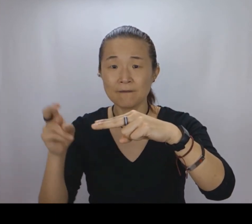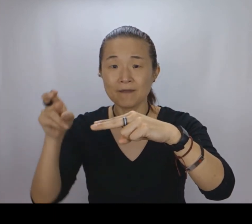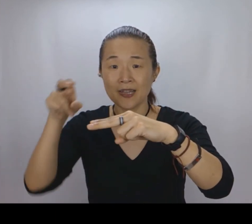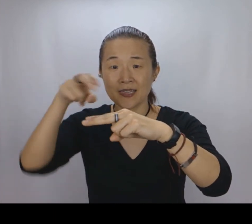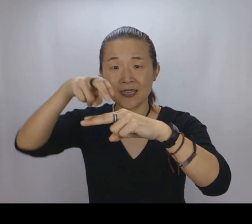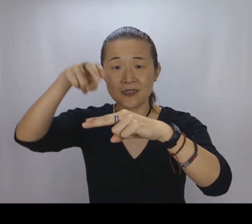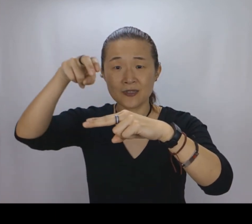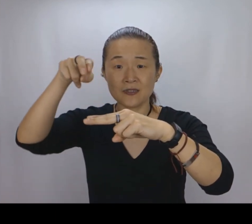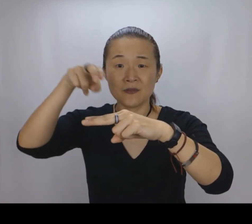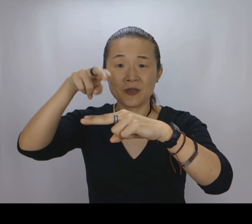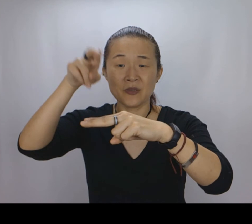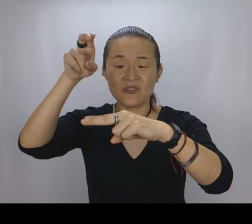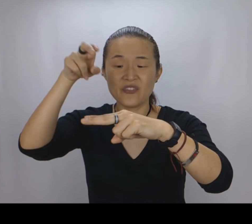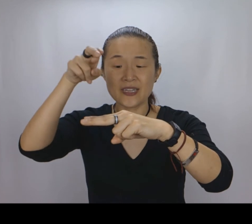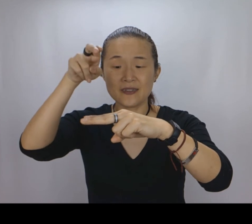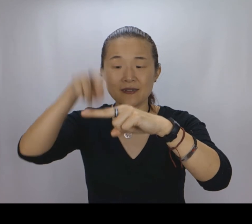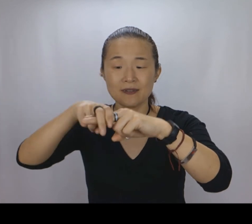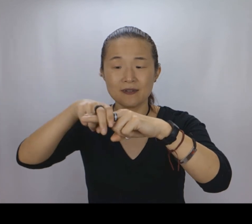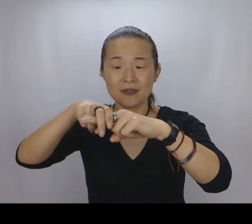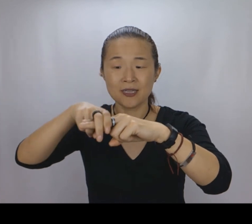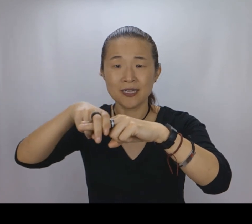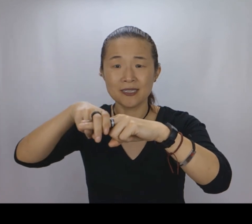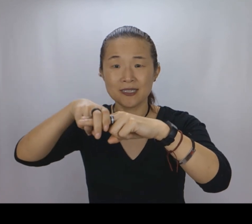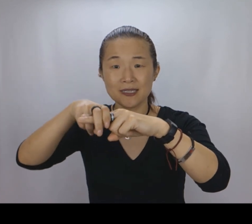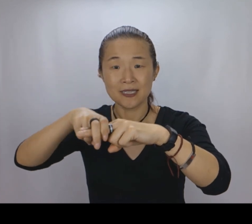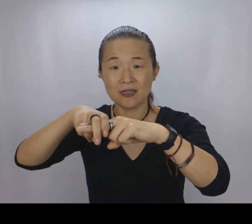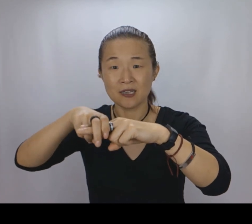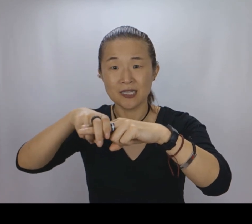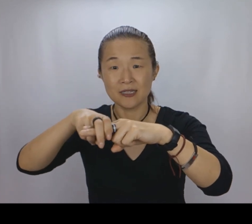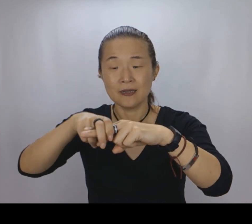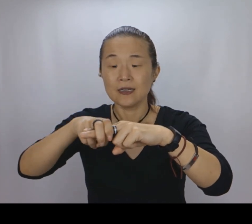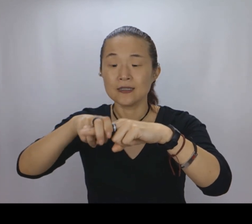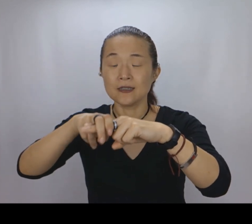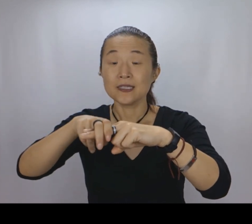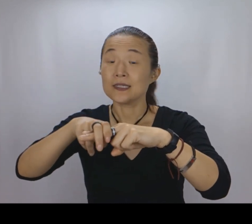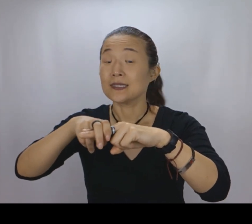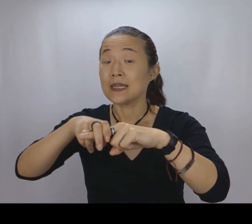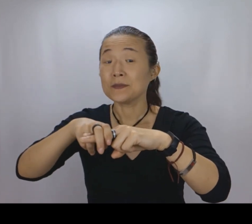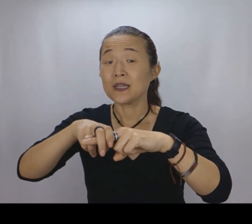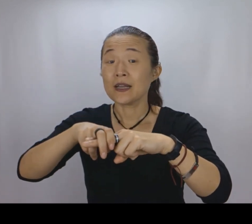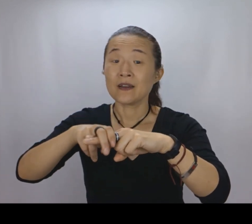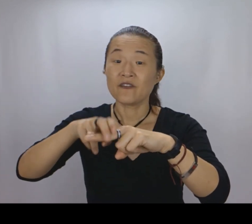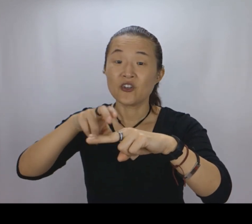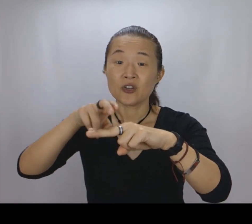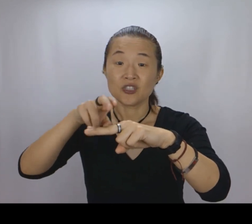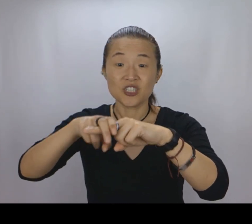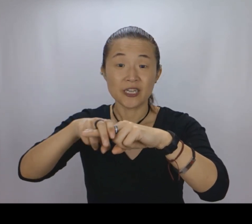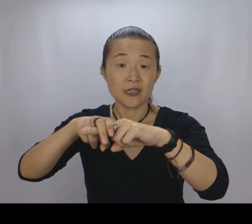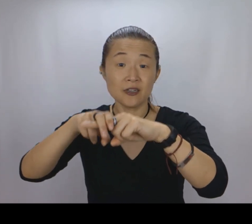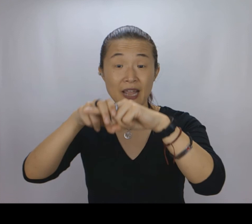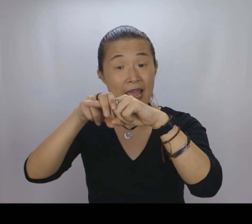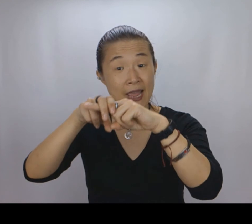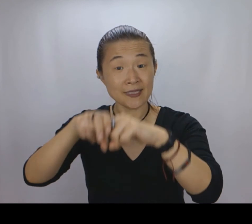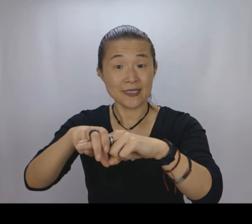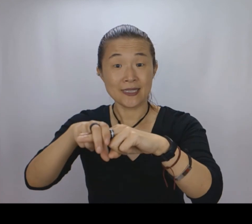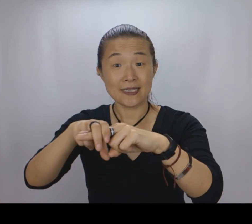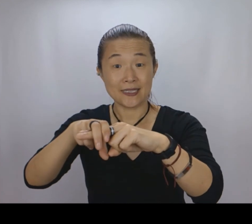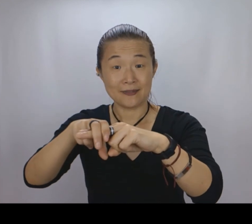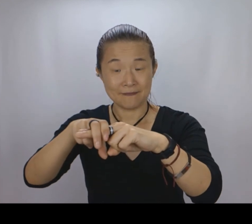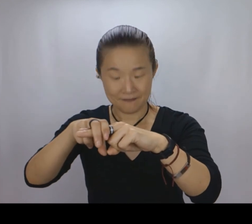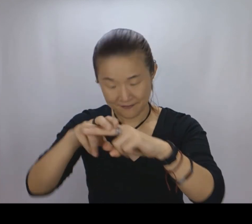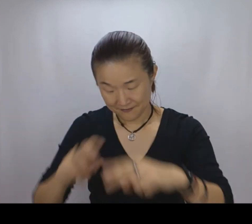and the other one are going to be the feet and legs sitting on it. So, this is the same sign for chair and sit.